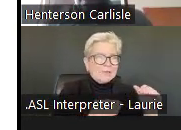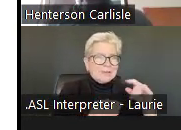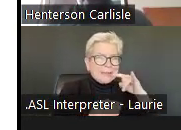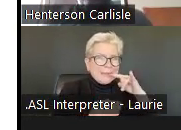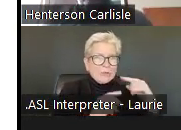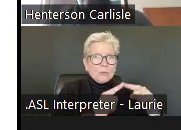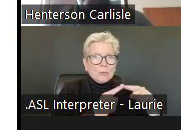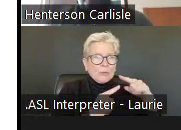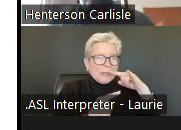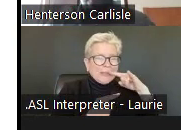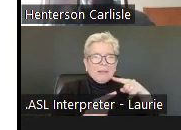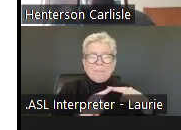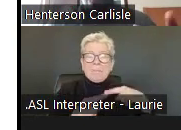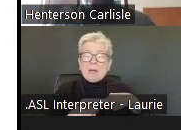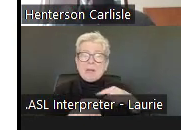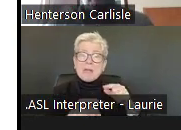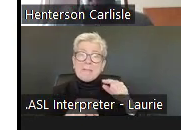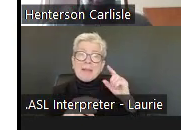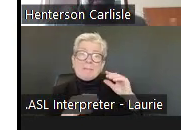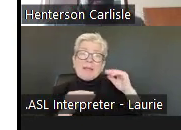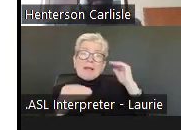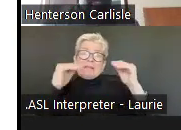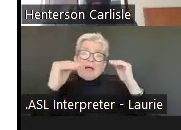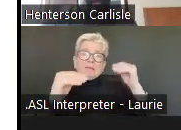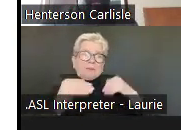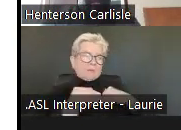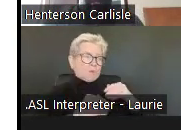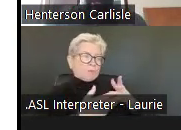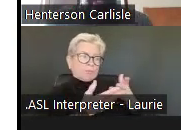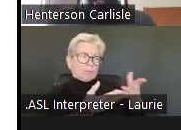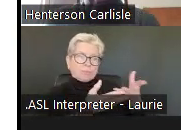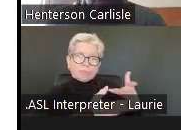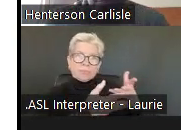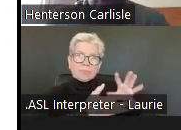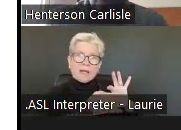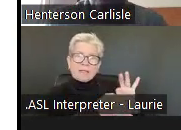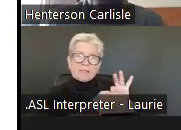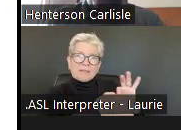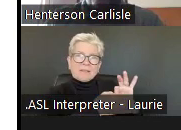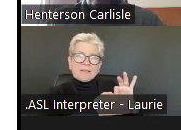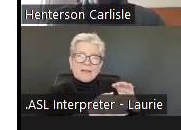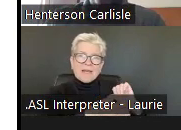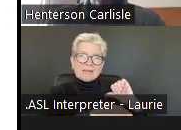advisory as sort of that relationship building opportunity in your schedule. Or how do you,